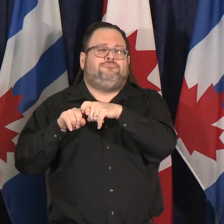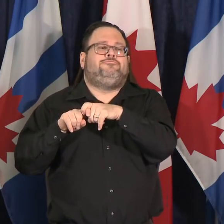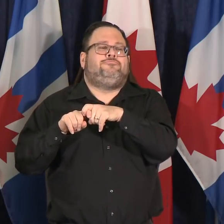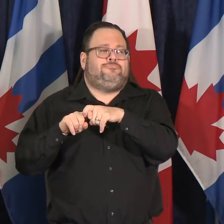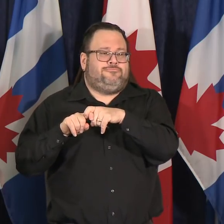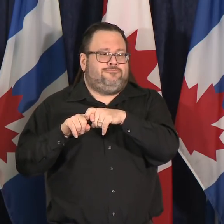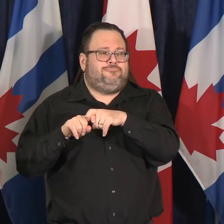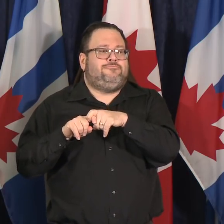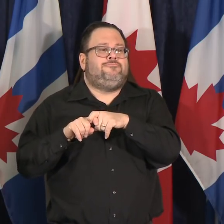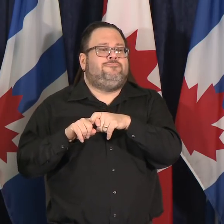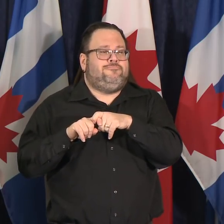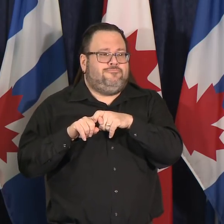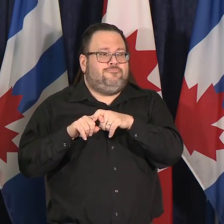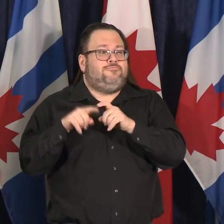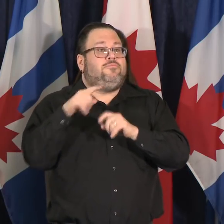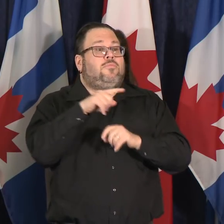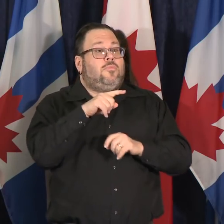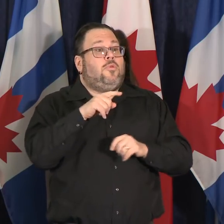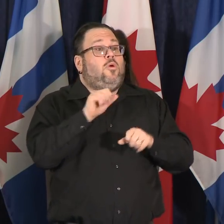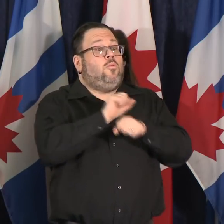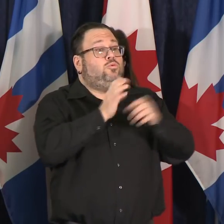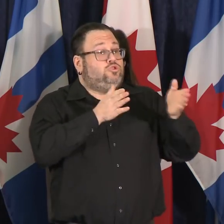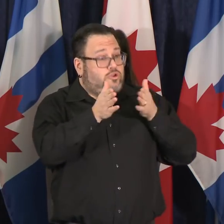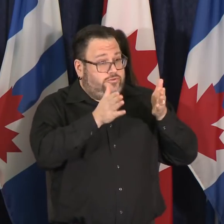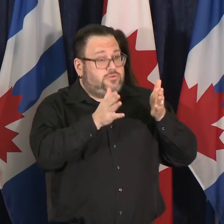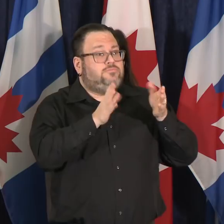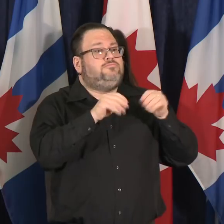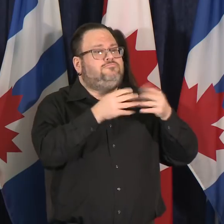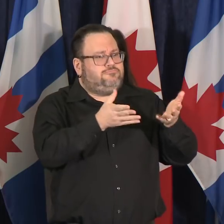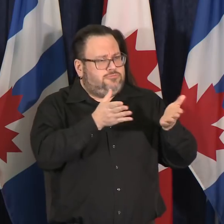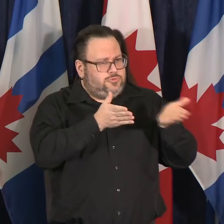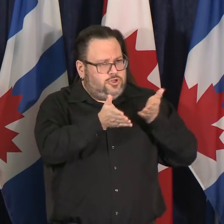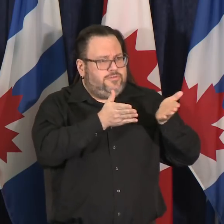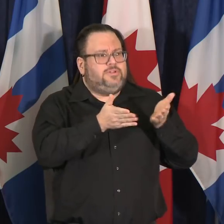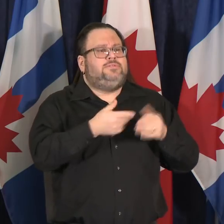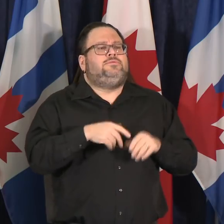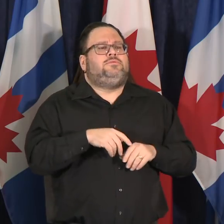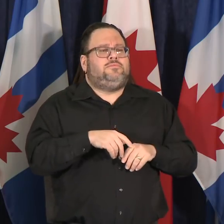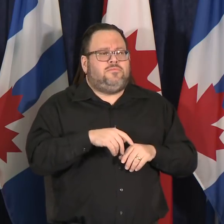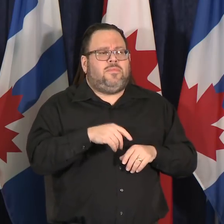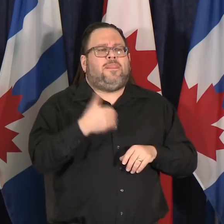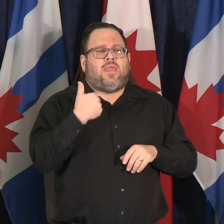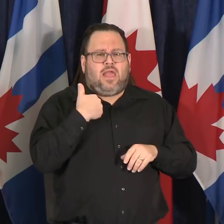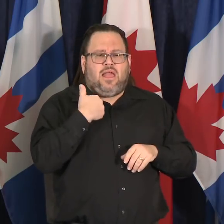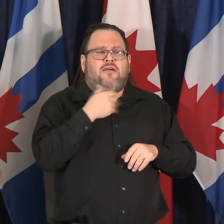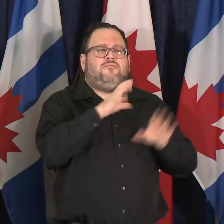services other offices have been closed clients must call the office first and